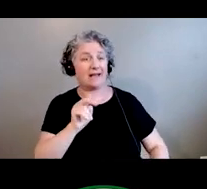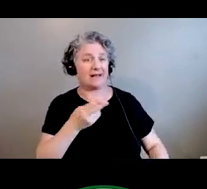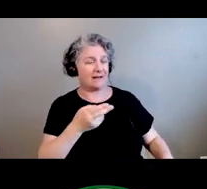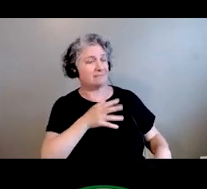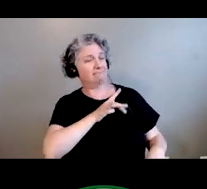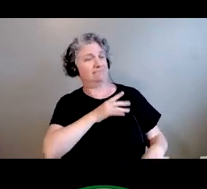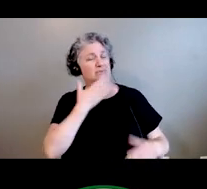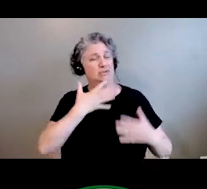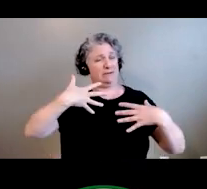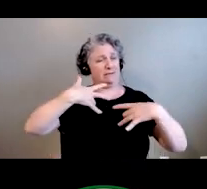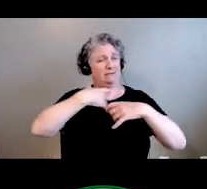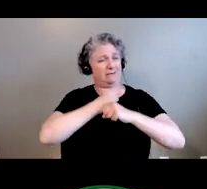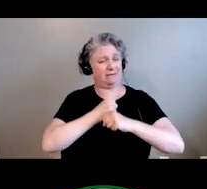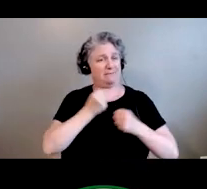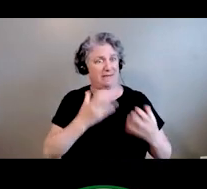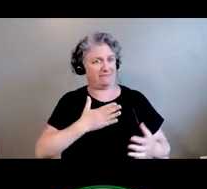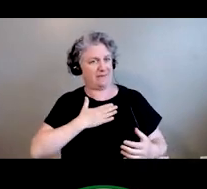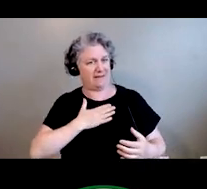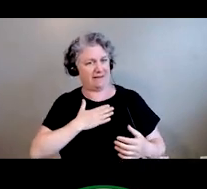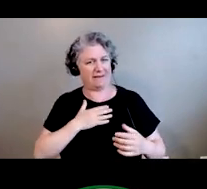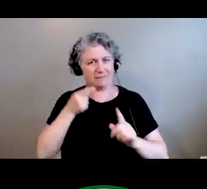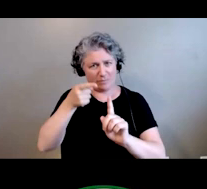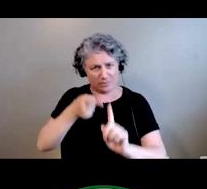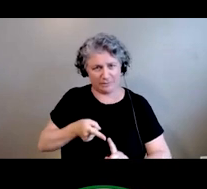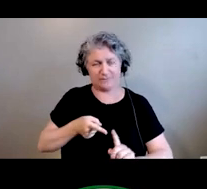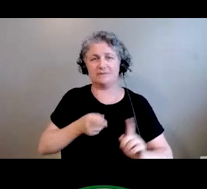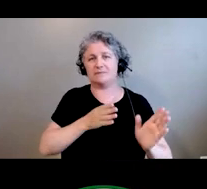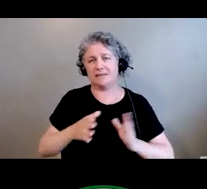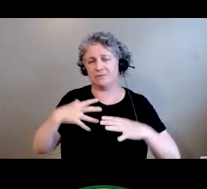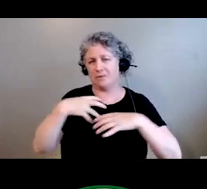This was such a fantastic and powerful conversation that we were all able to have today and I